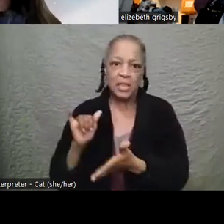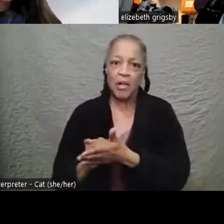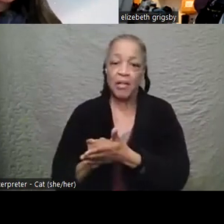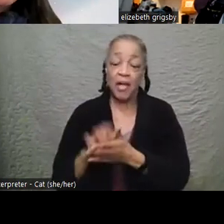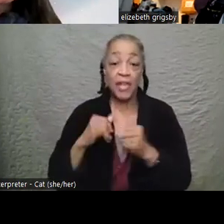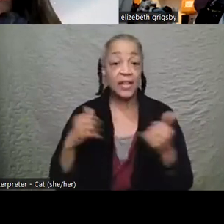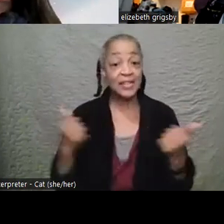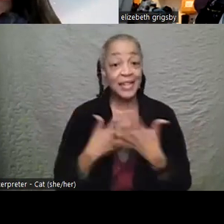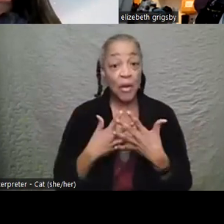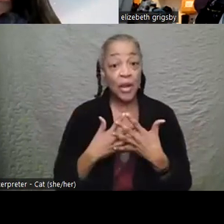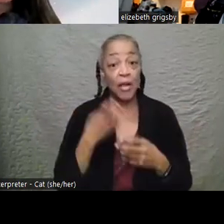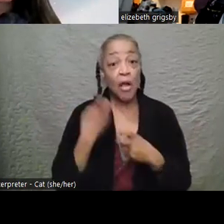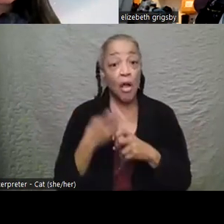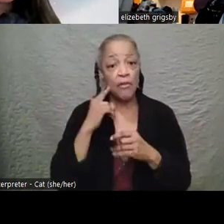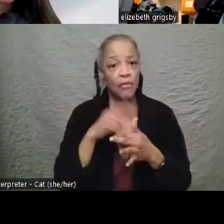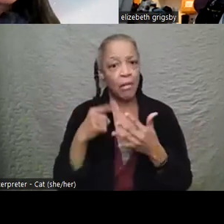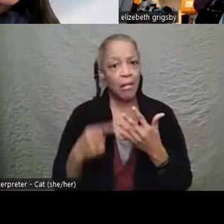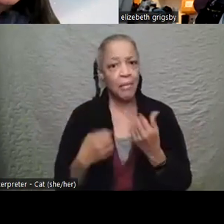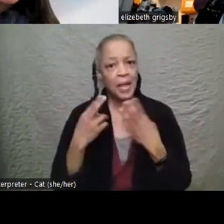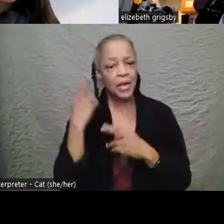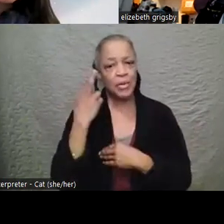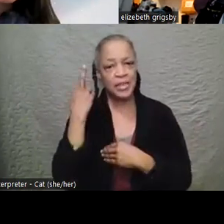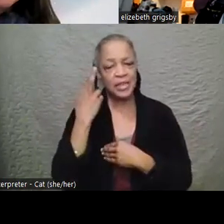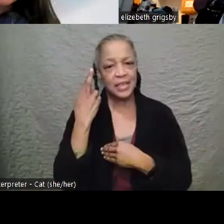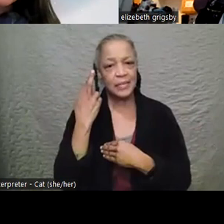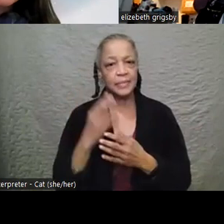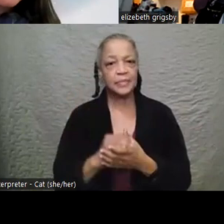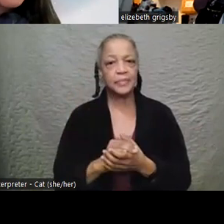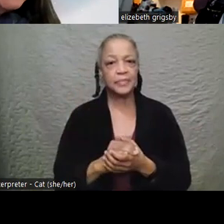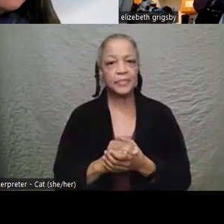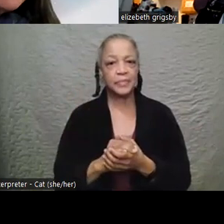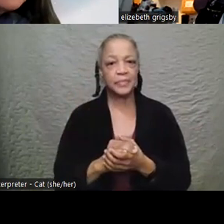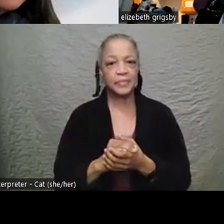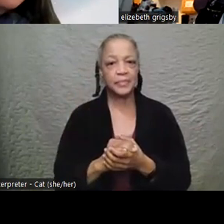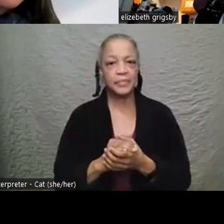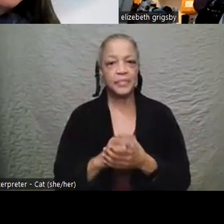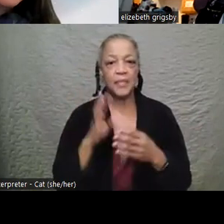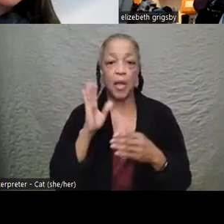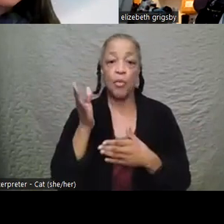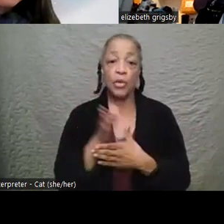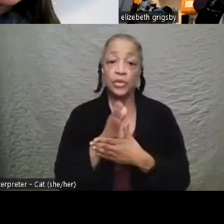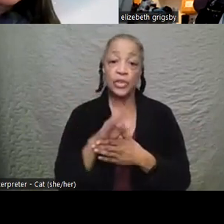It can be hard for all the reasons folks I talked about the I will share another video